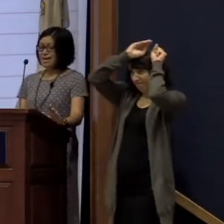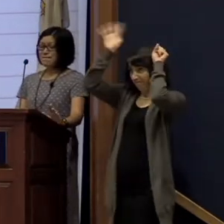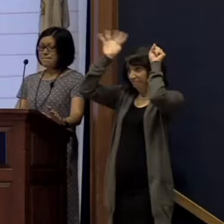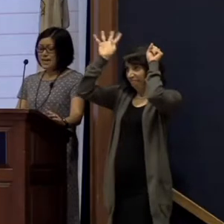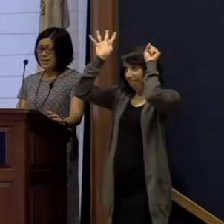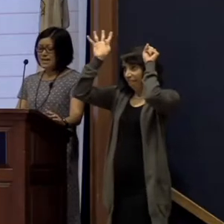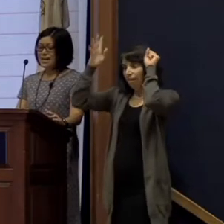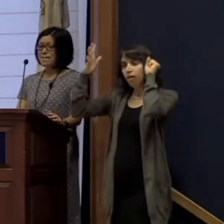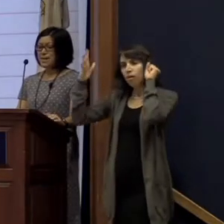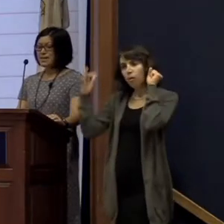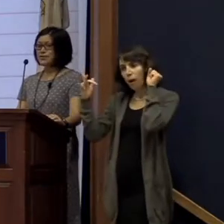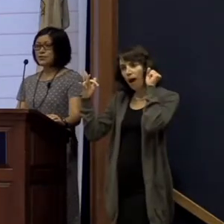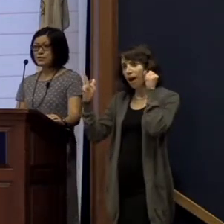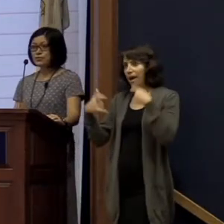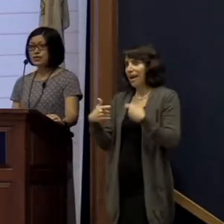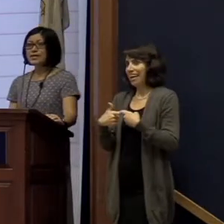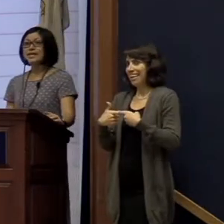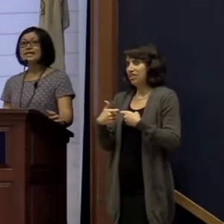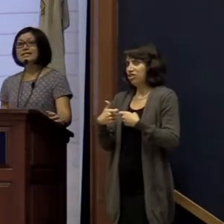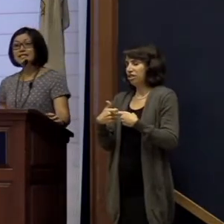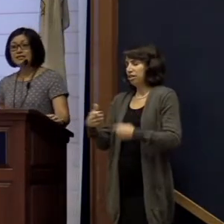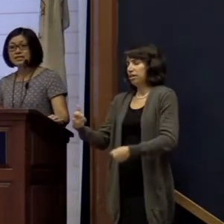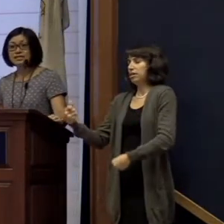many many youth in service teachers